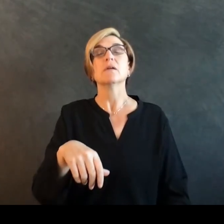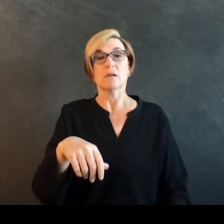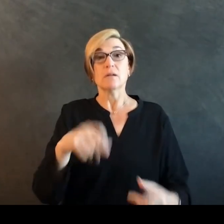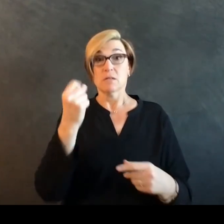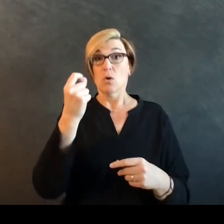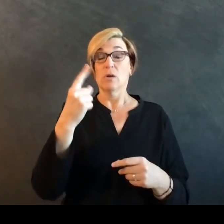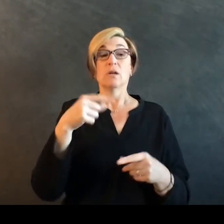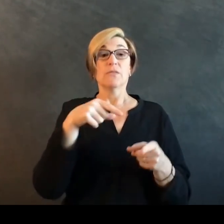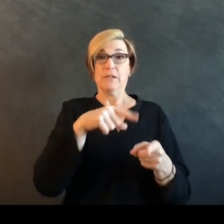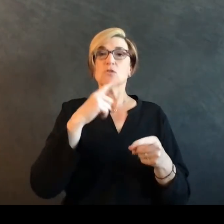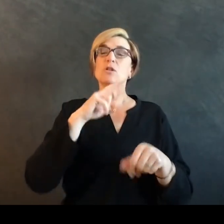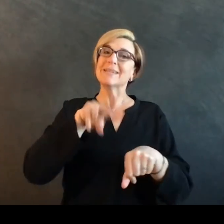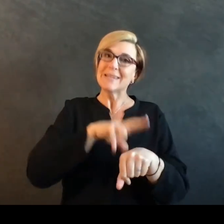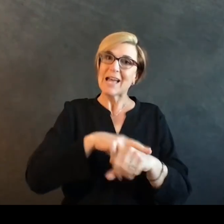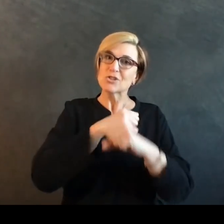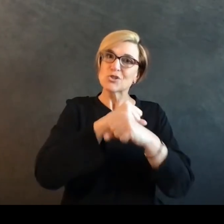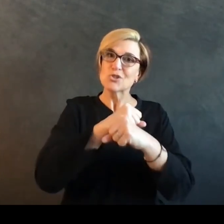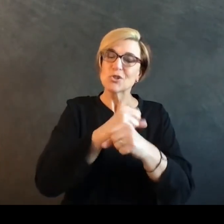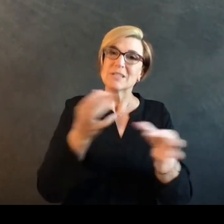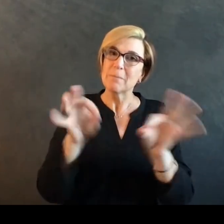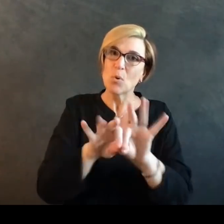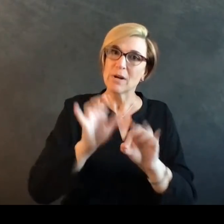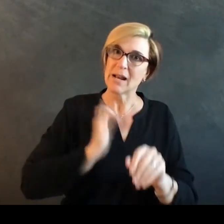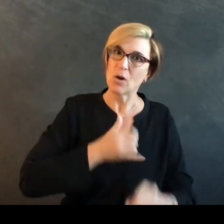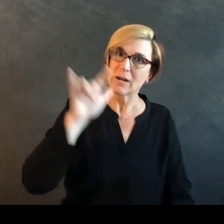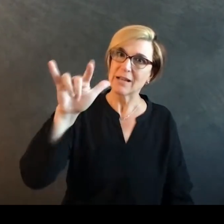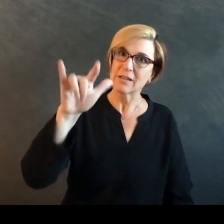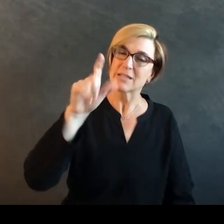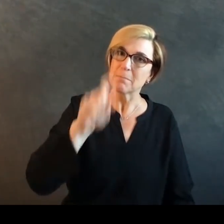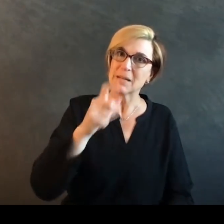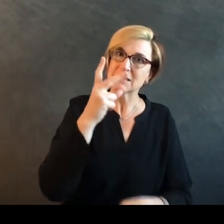issues we want to keep our Airlines in tack